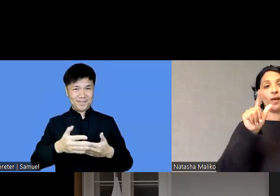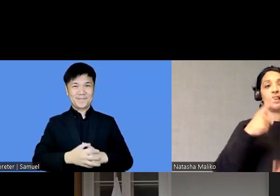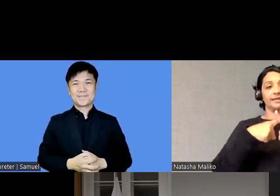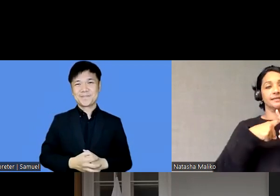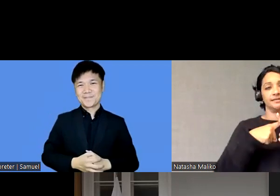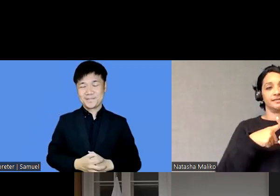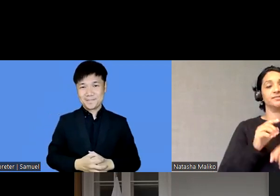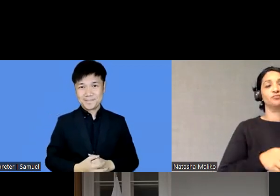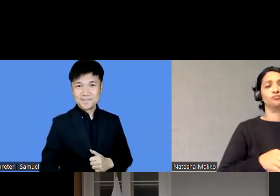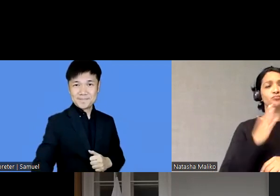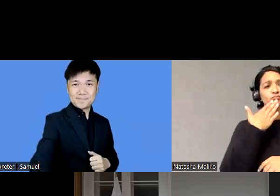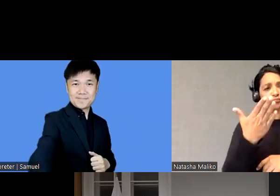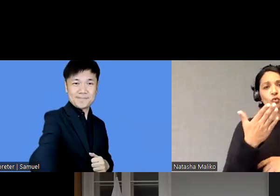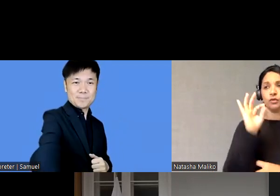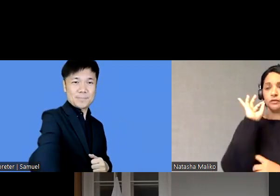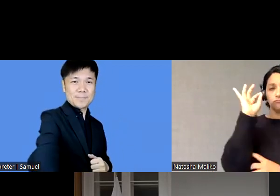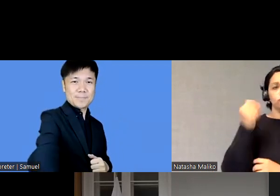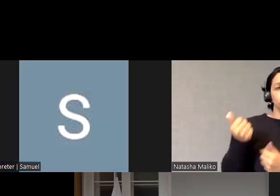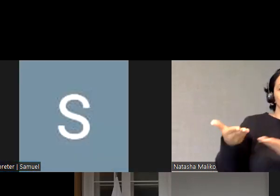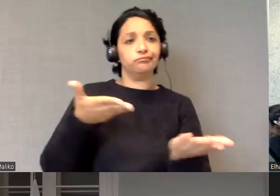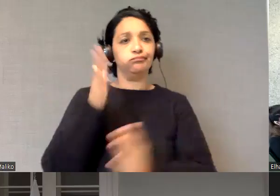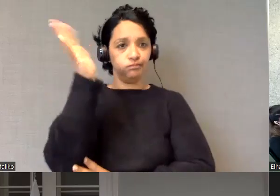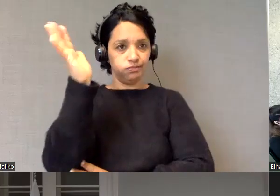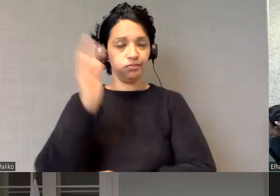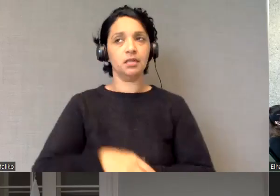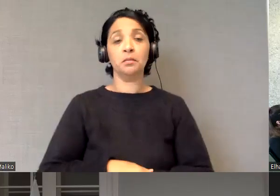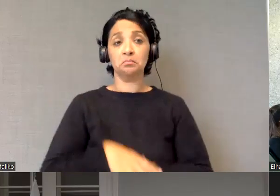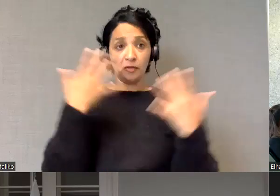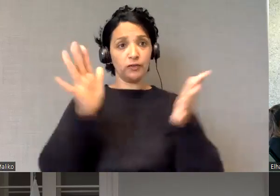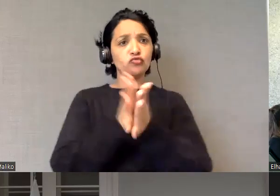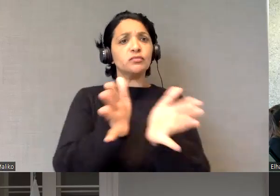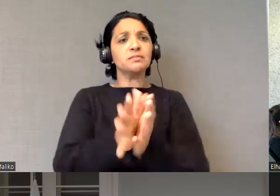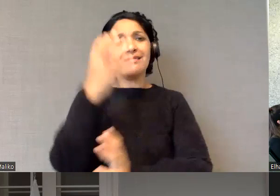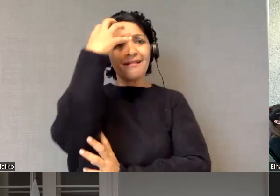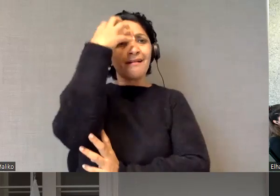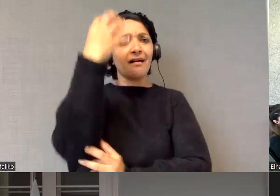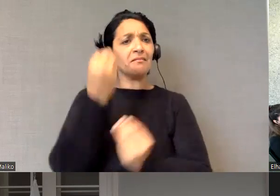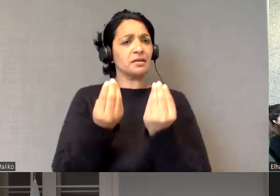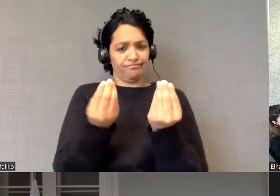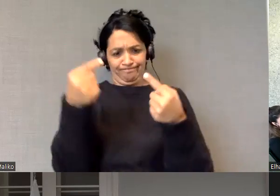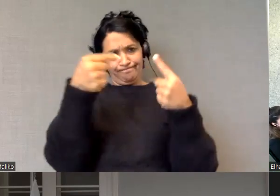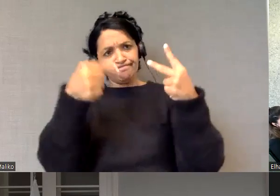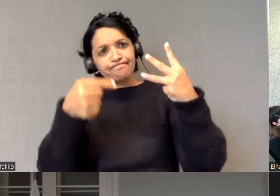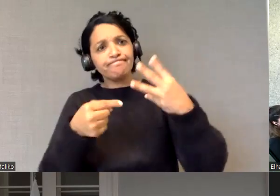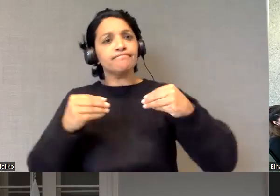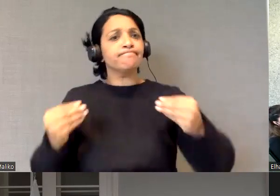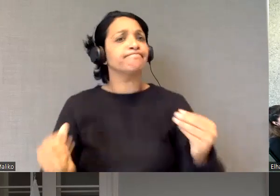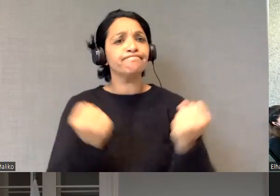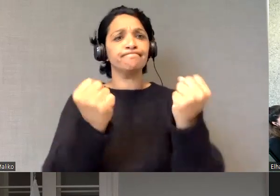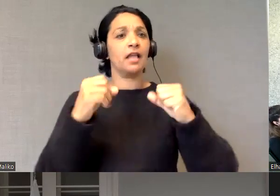You already started speaking about what governments can do to do hear more about that, what governments